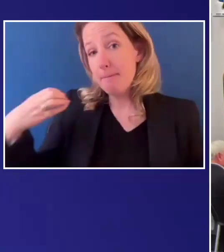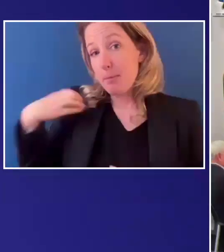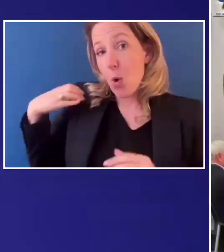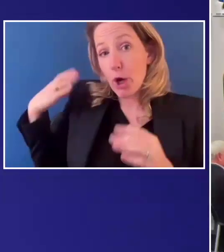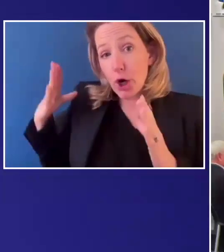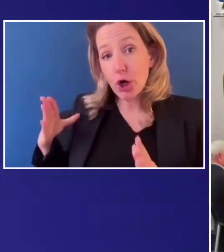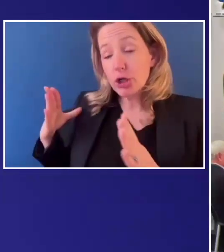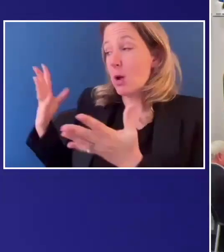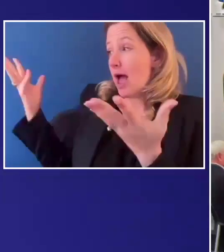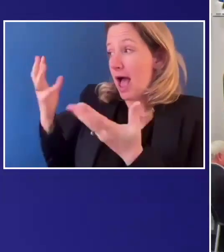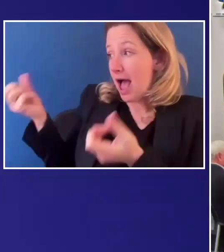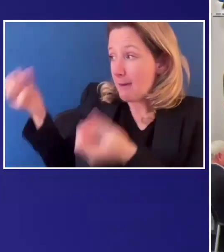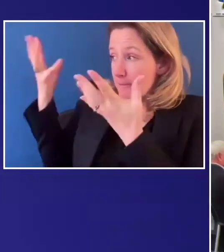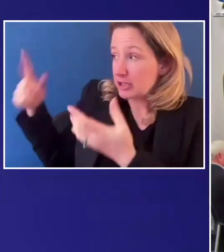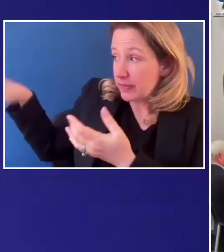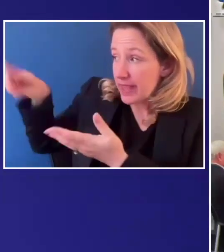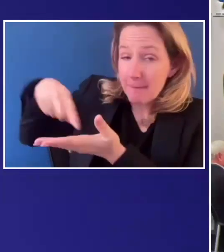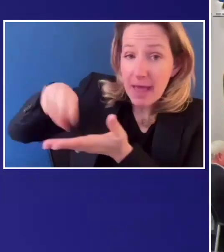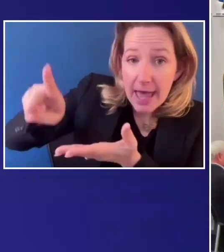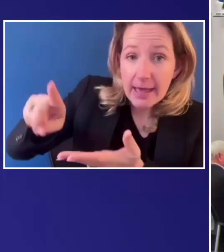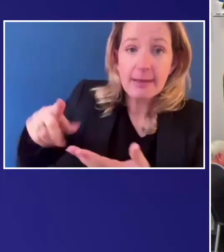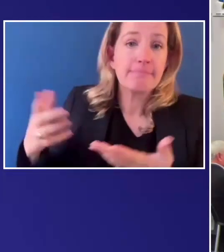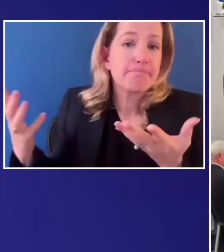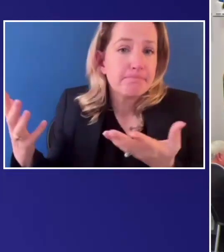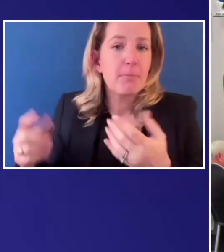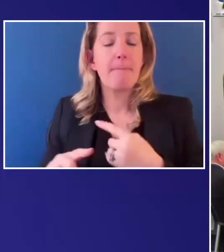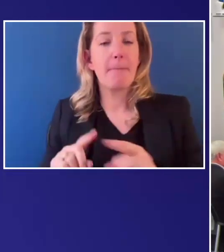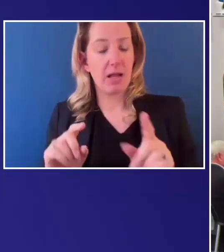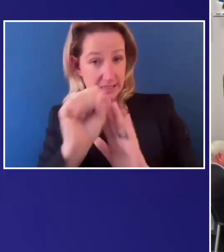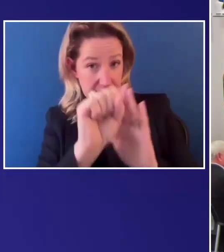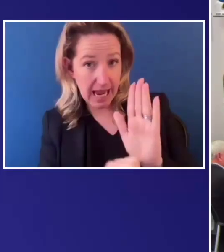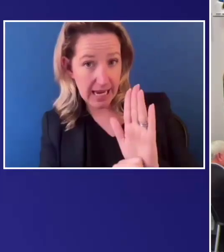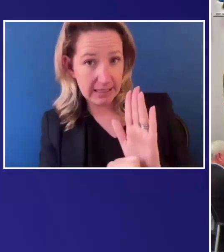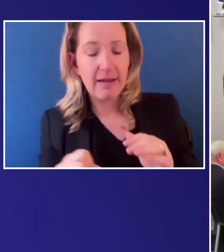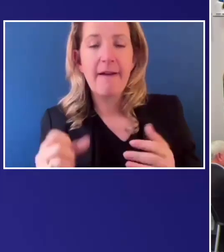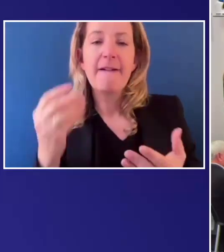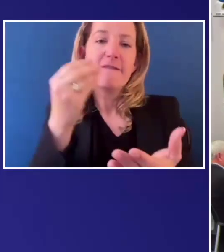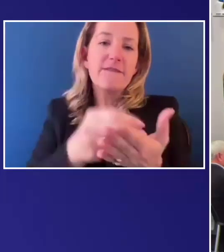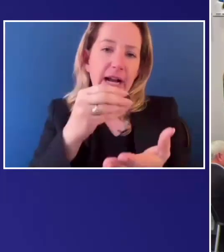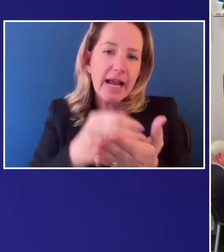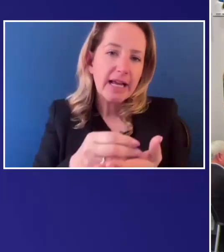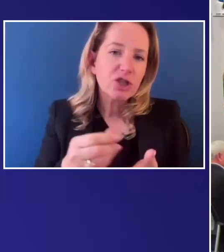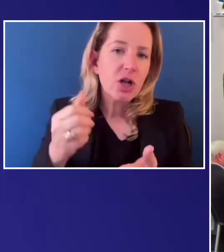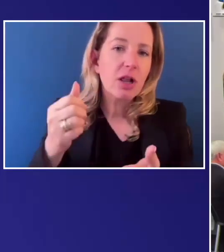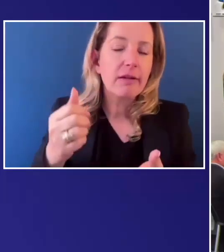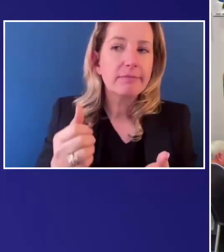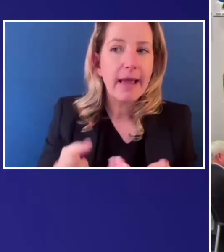whether it's through financial aid or tuition waivers or increased appropriations, but through one of those